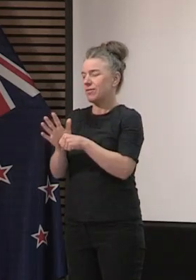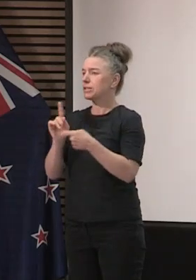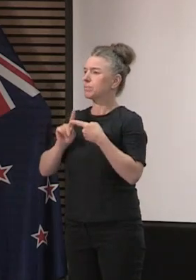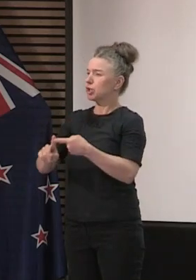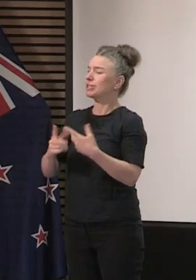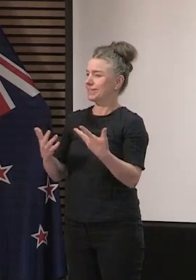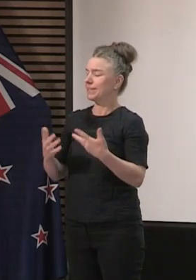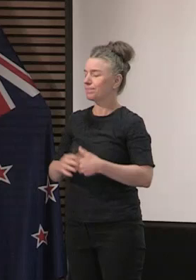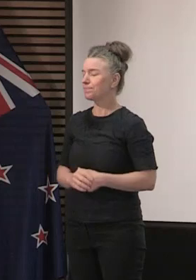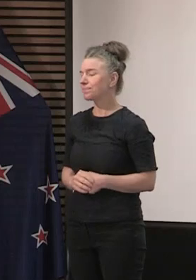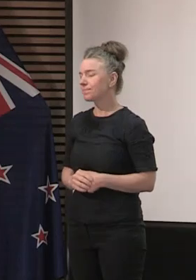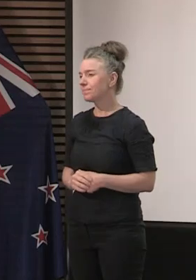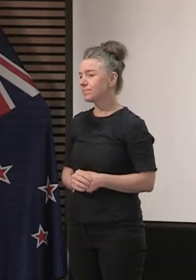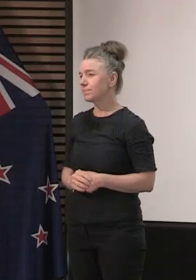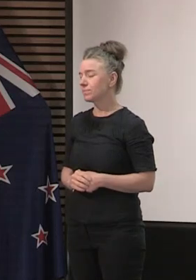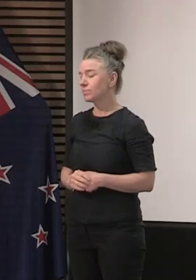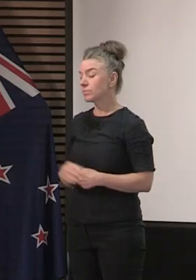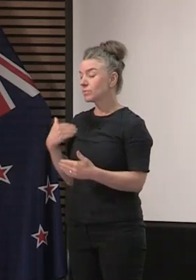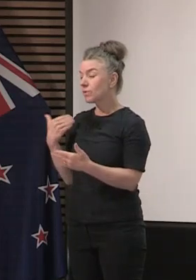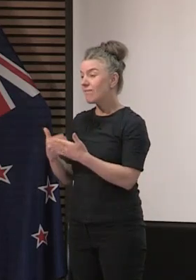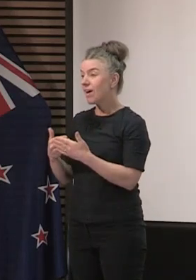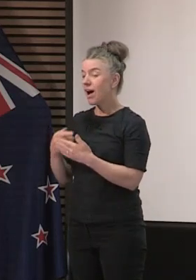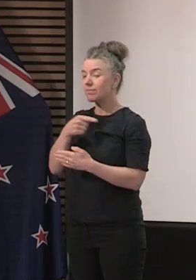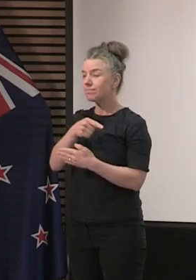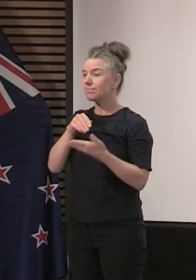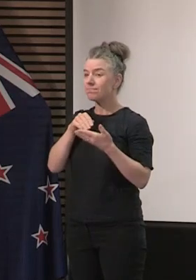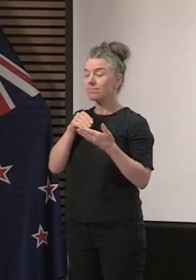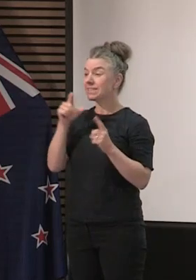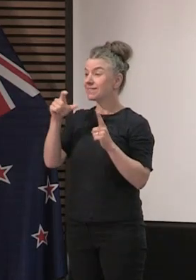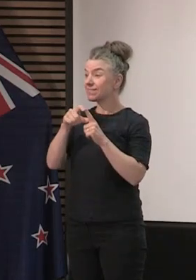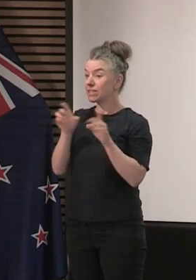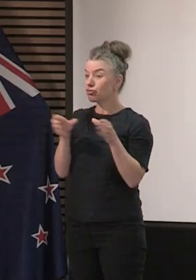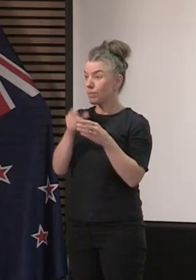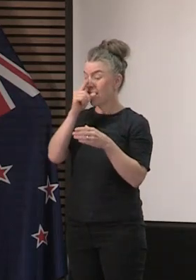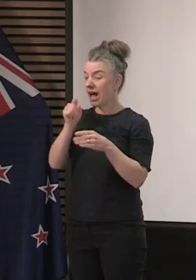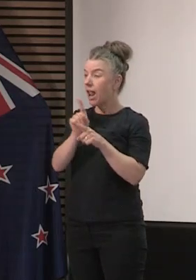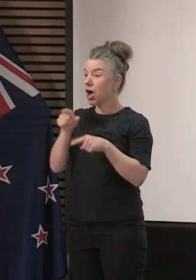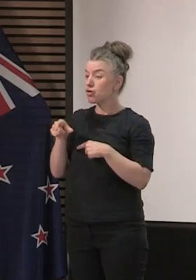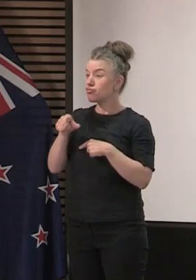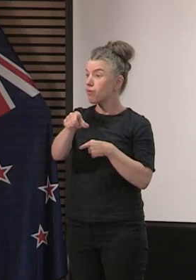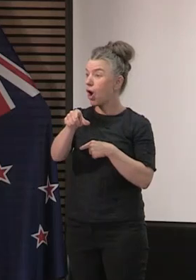activated by the State of National Emergency. So far,